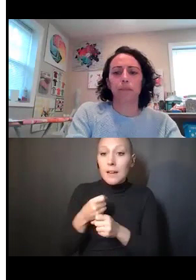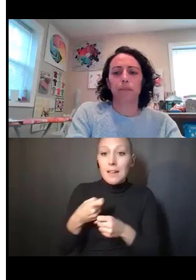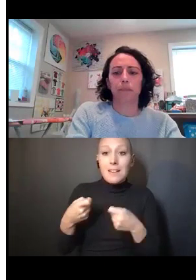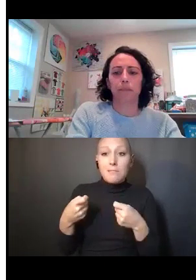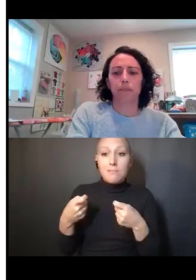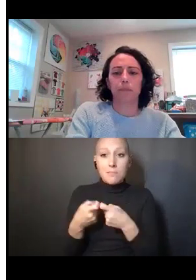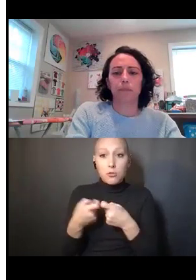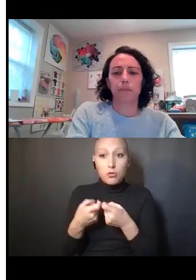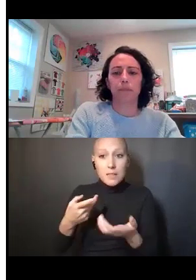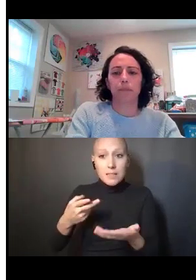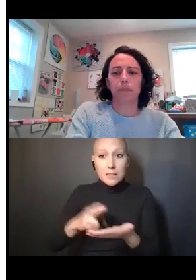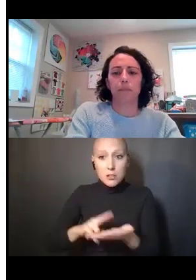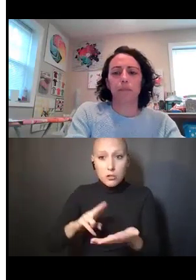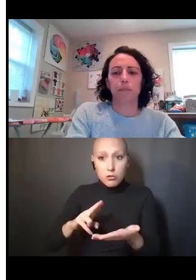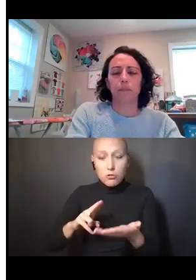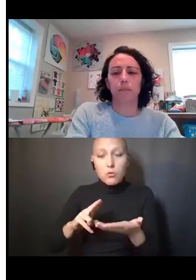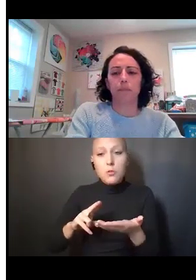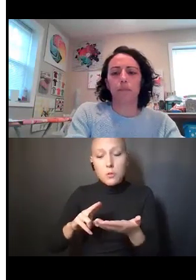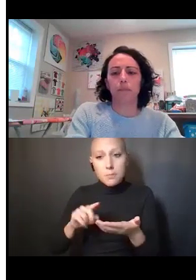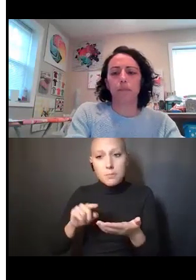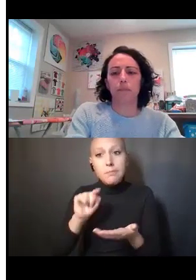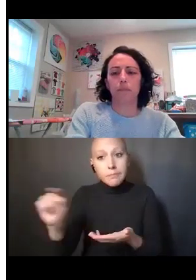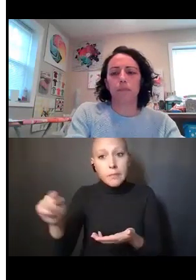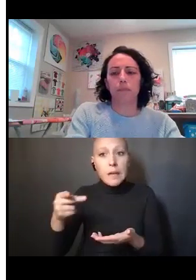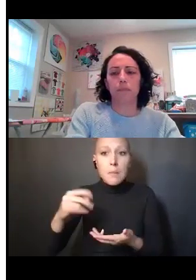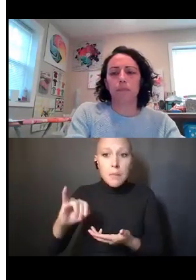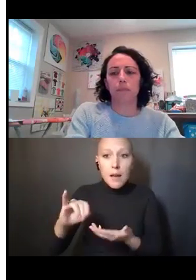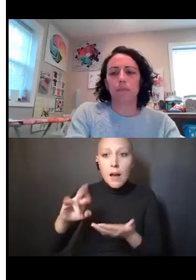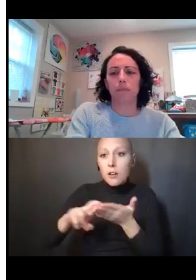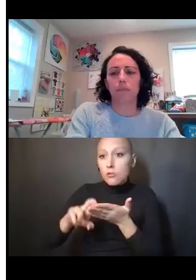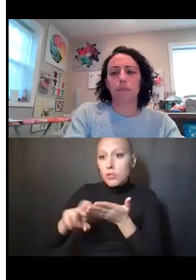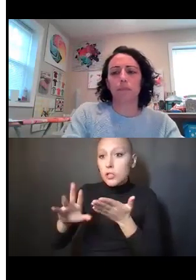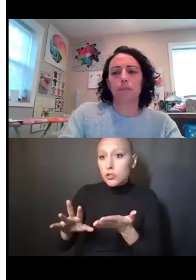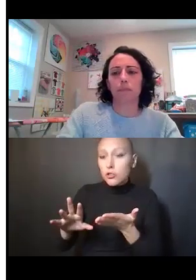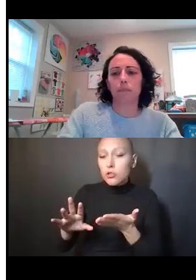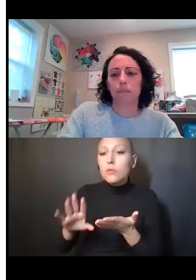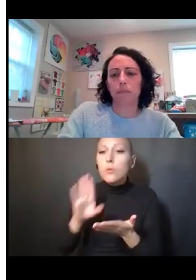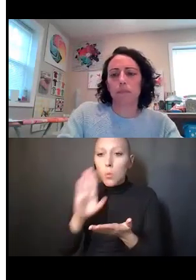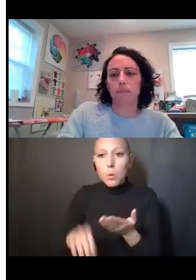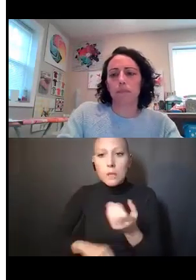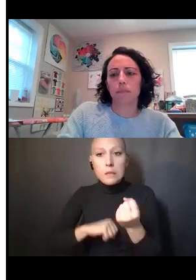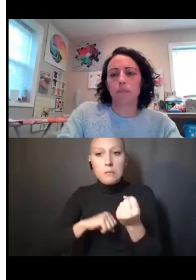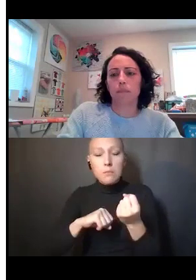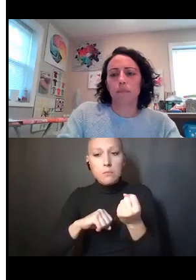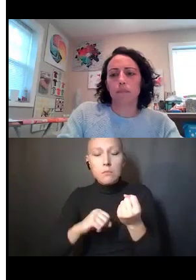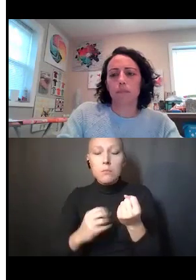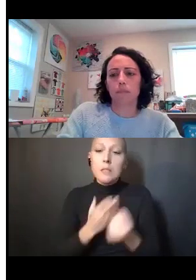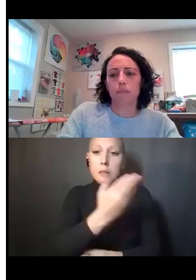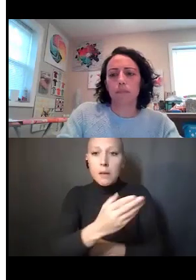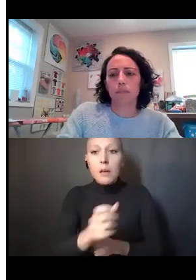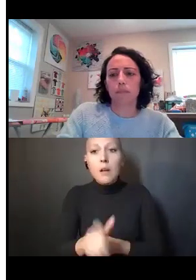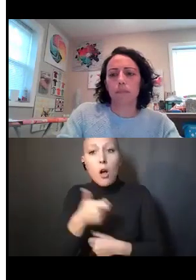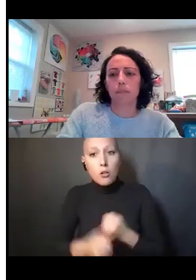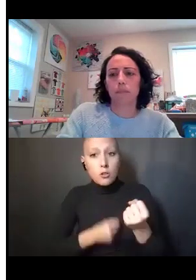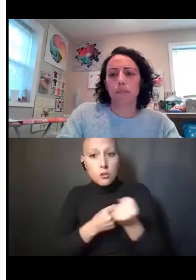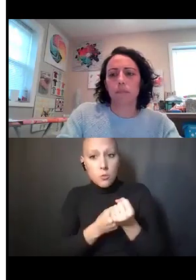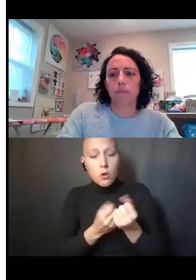the PIs and the researchers submit the other support through the AoRs it should come in with that signature.